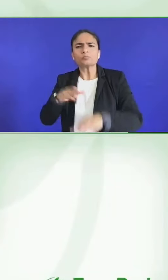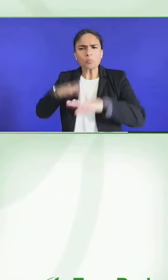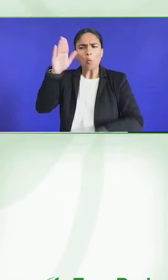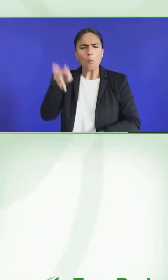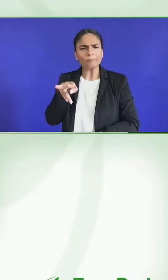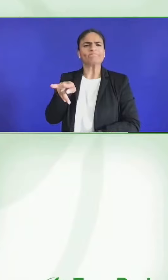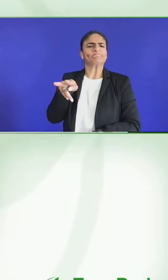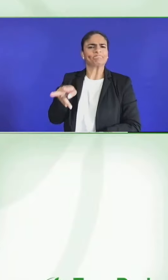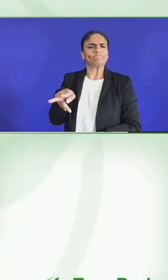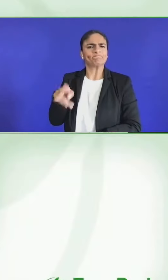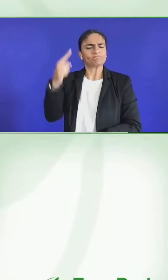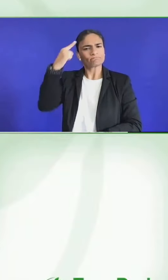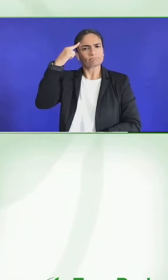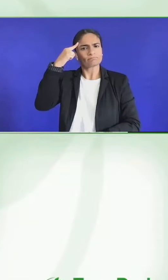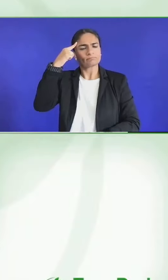the way they want. And that is very good.